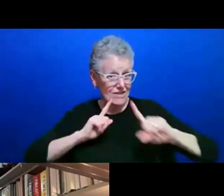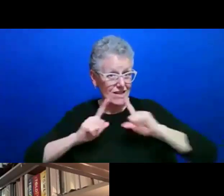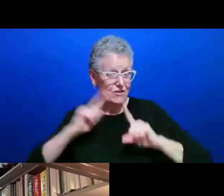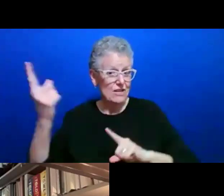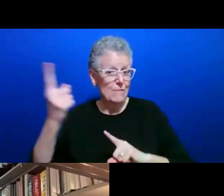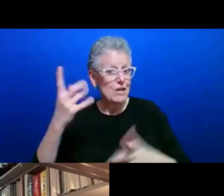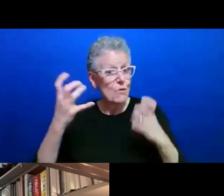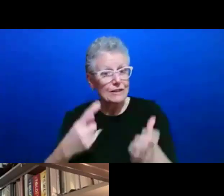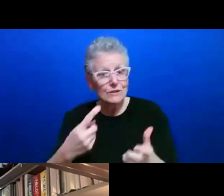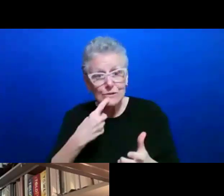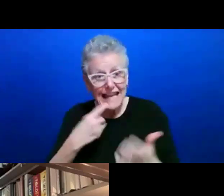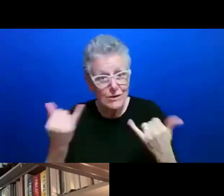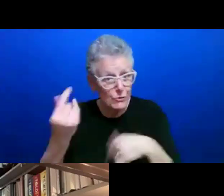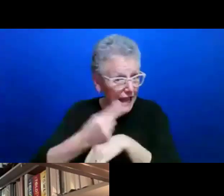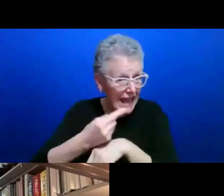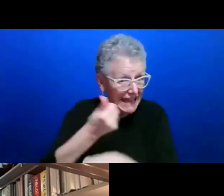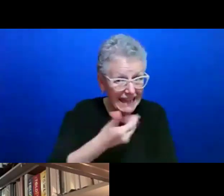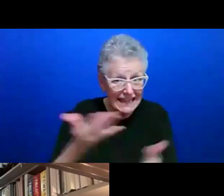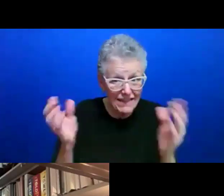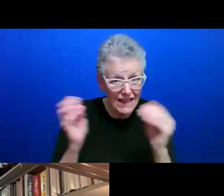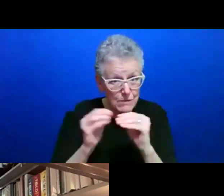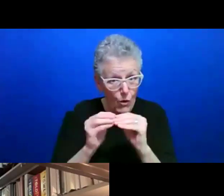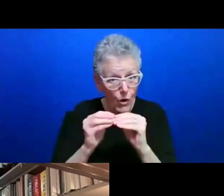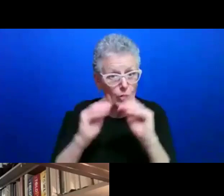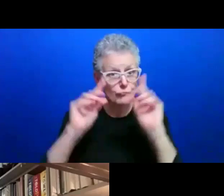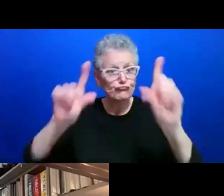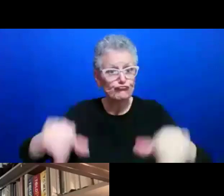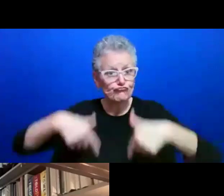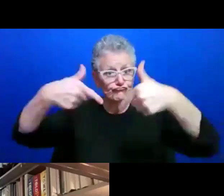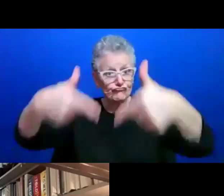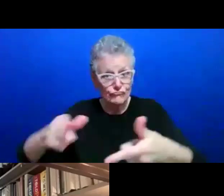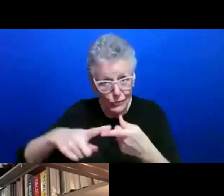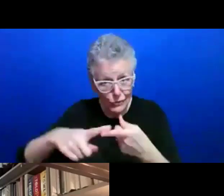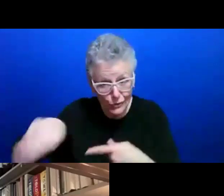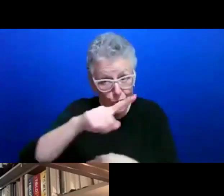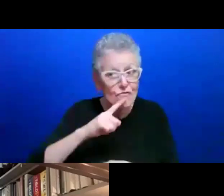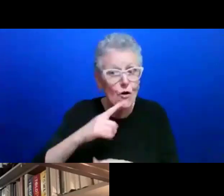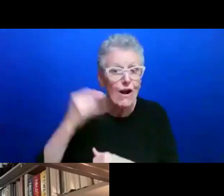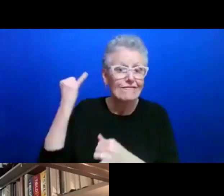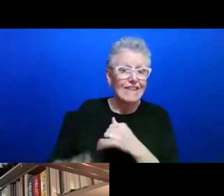to say today, the floor is yours to make some final comments.